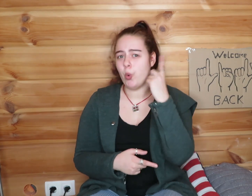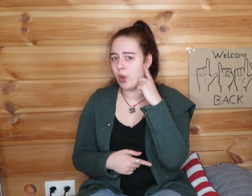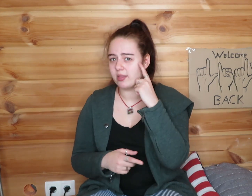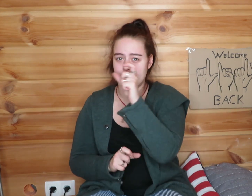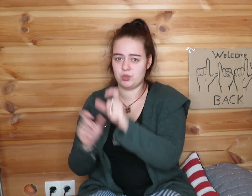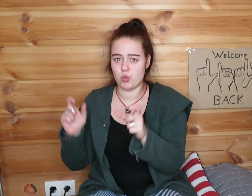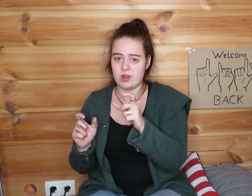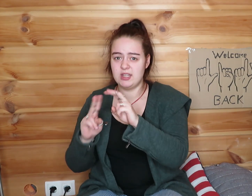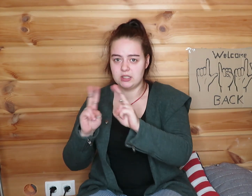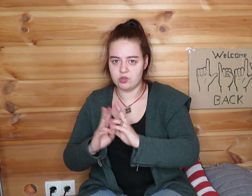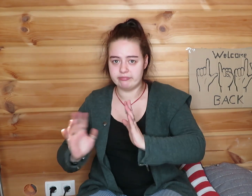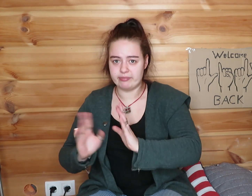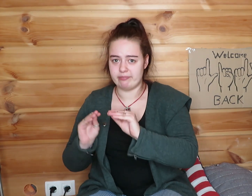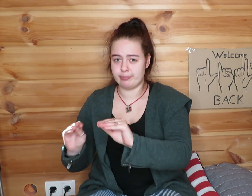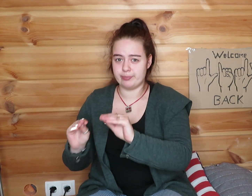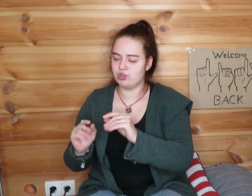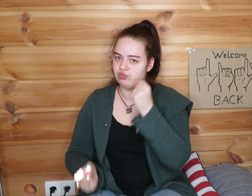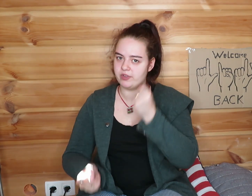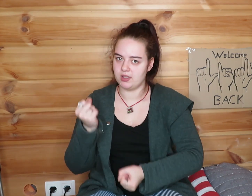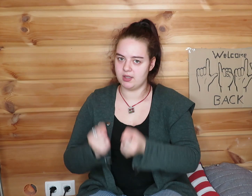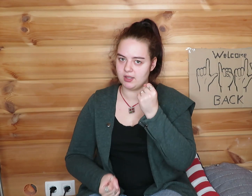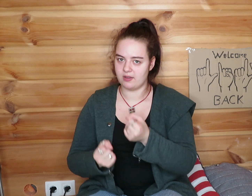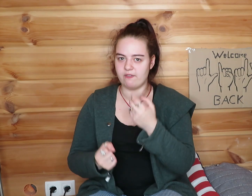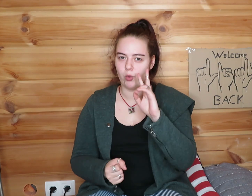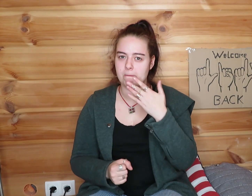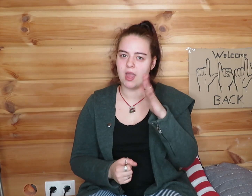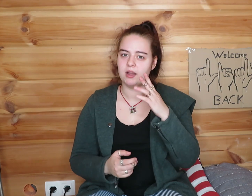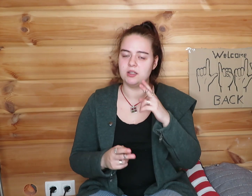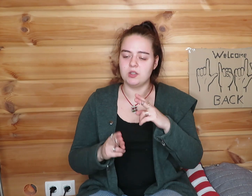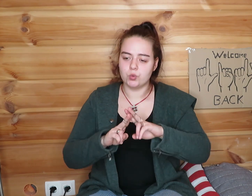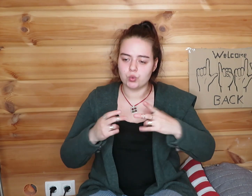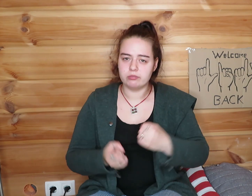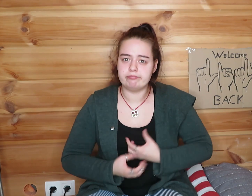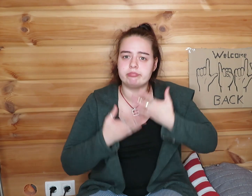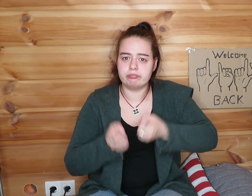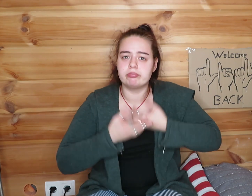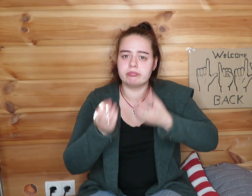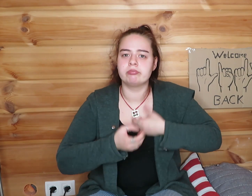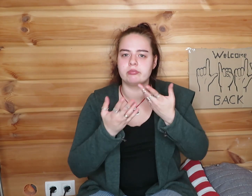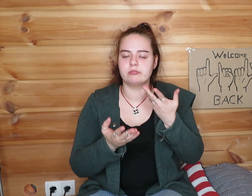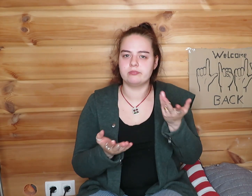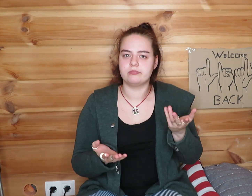It is very hard to teach hearing people, because IS is a very natural form of communication.